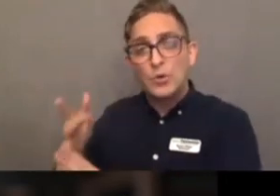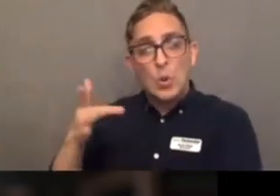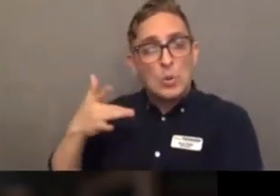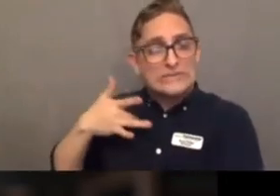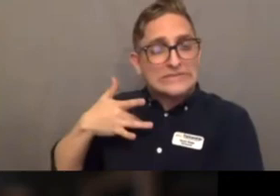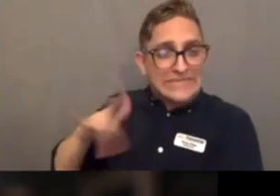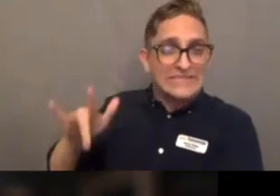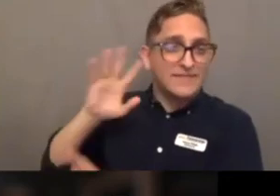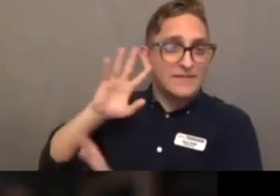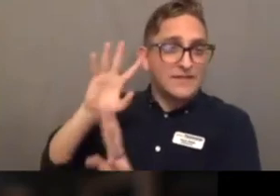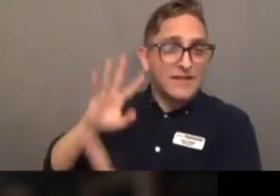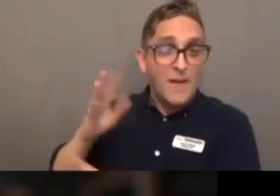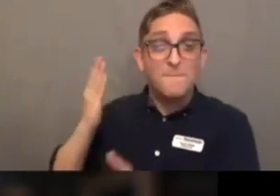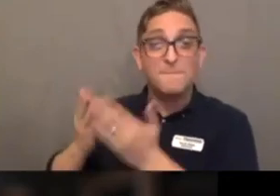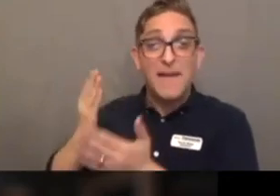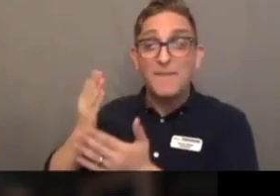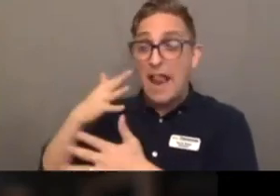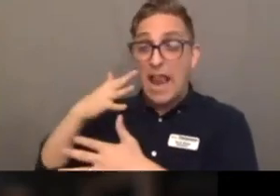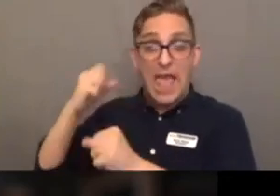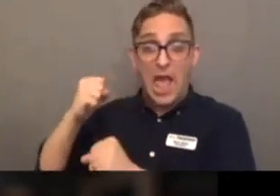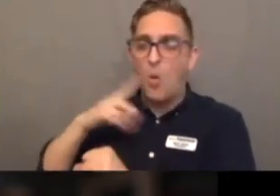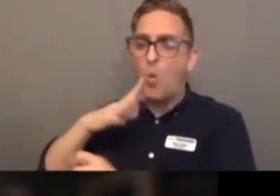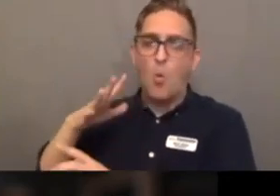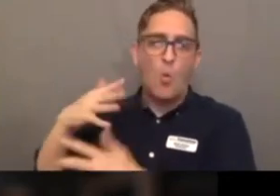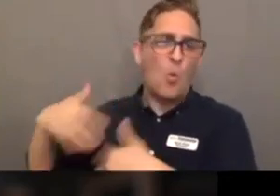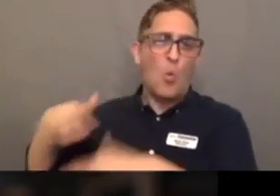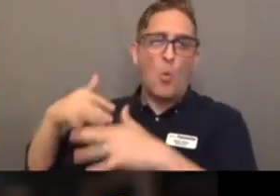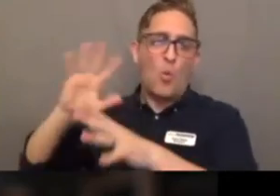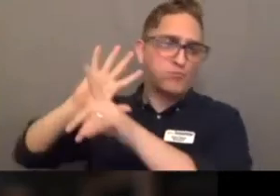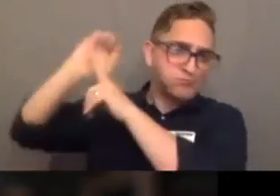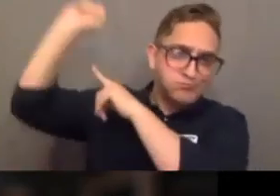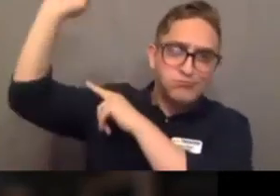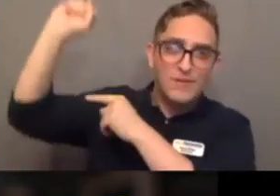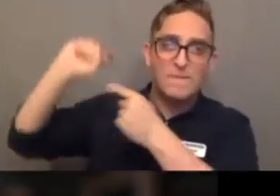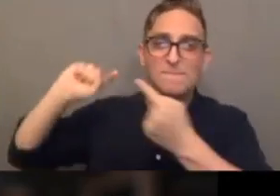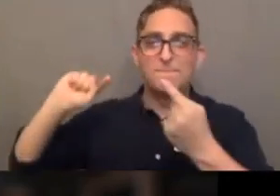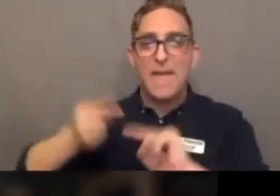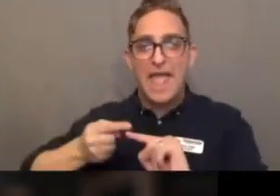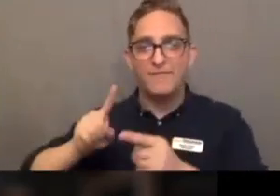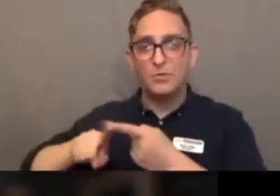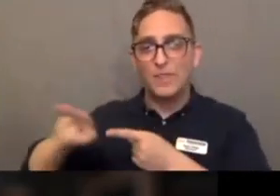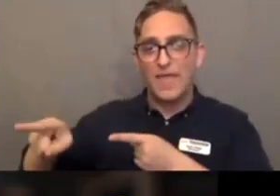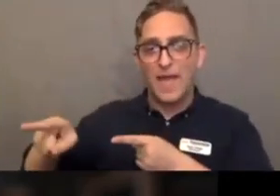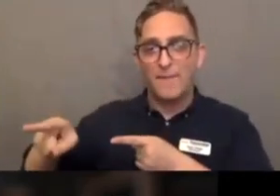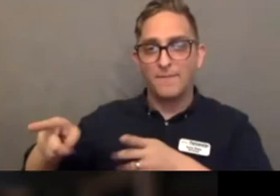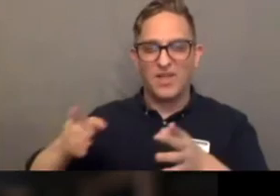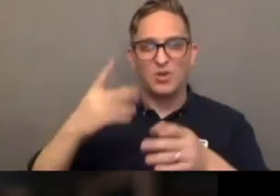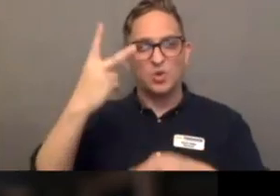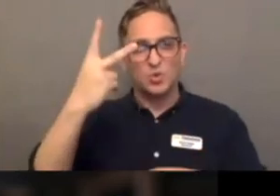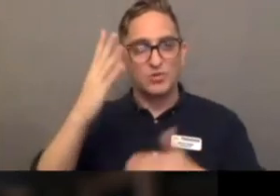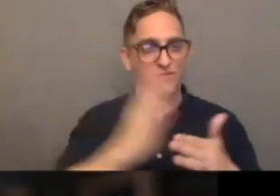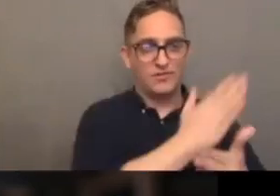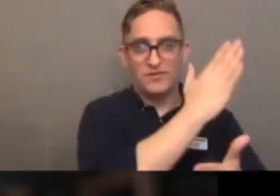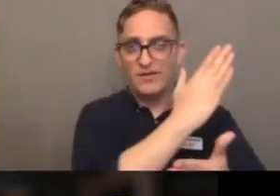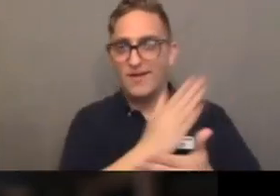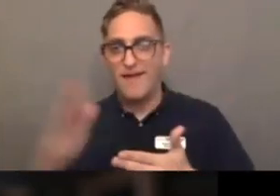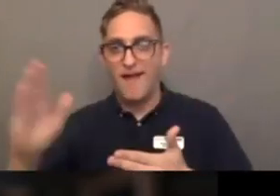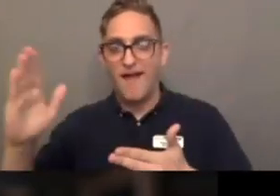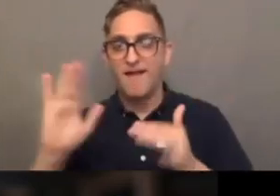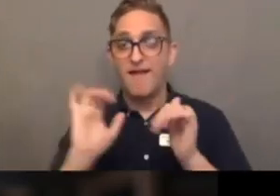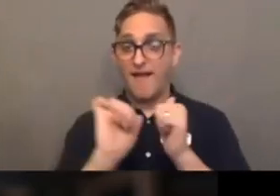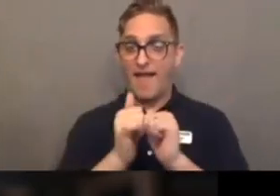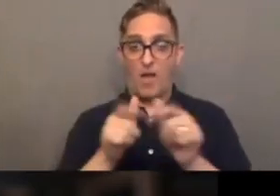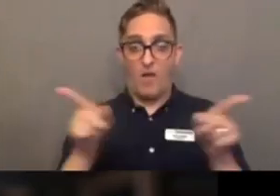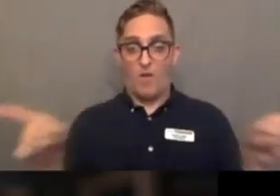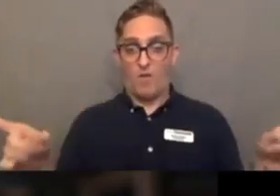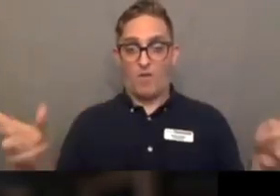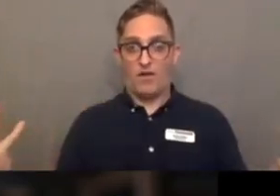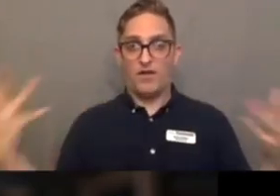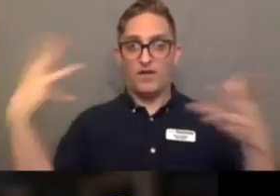that is slightly loud actually is painful to them. How do we accommodate that full range.